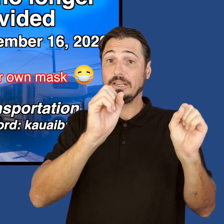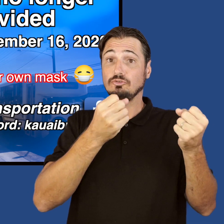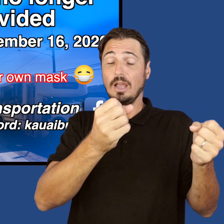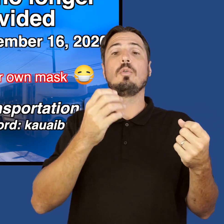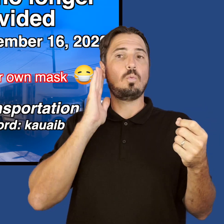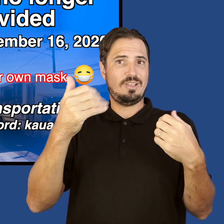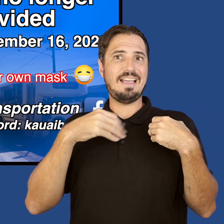required.